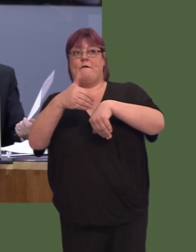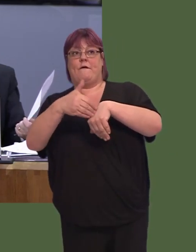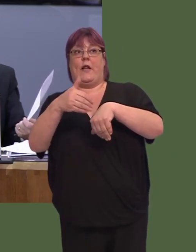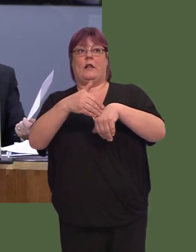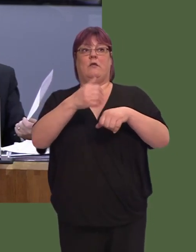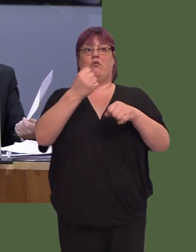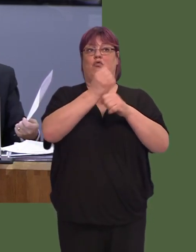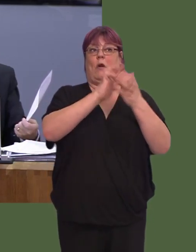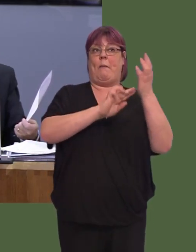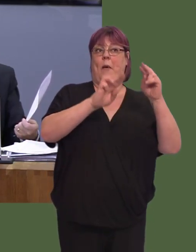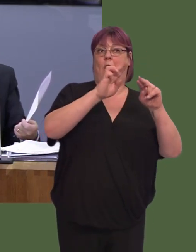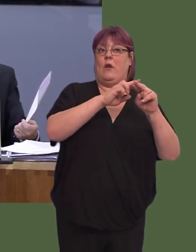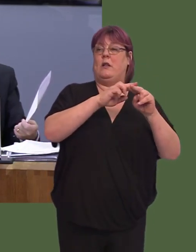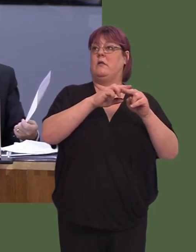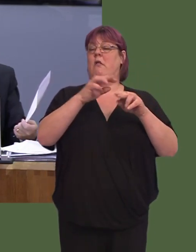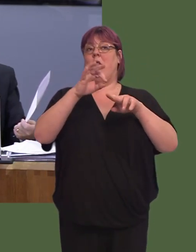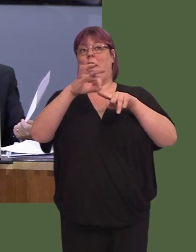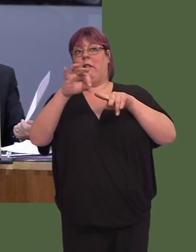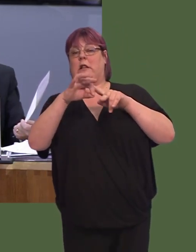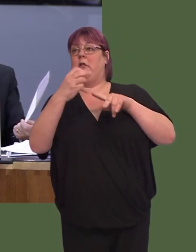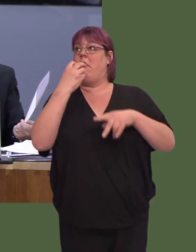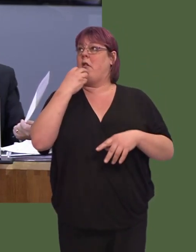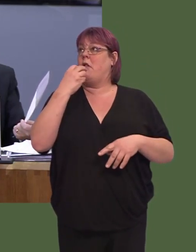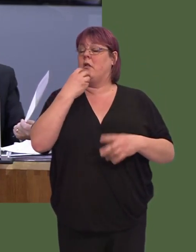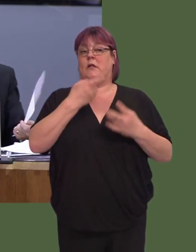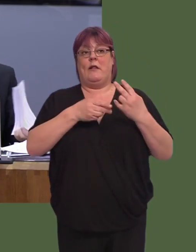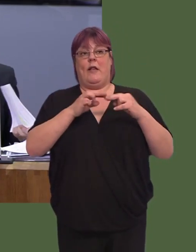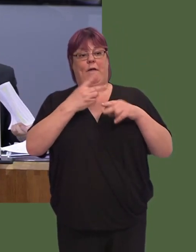face if they are child minding on behalf of their relatives?